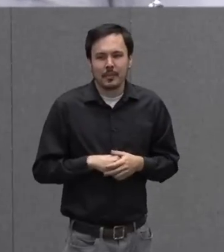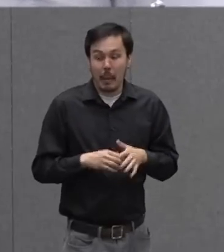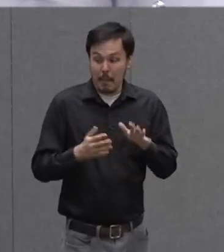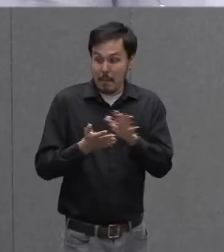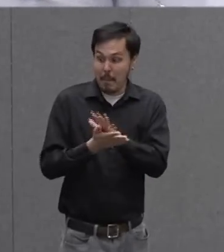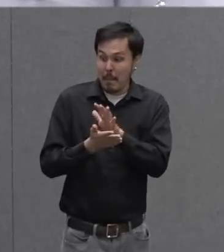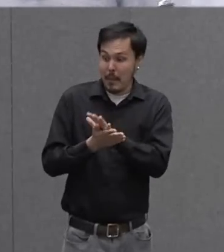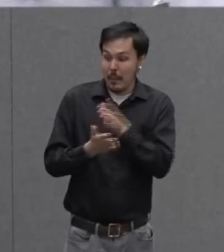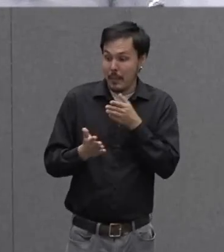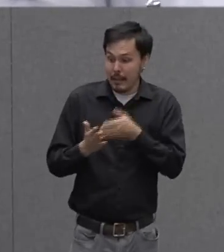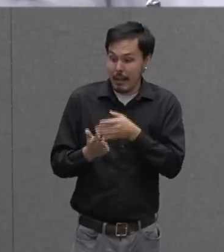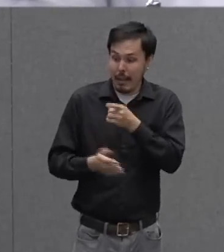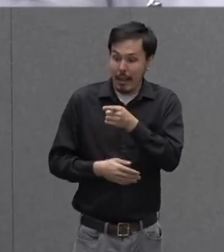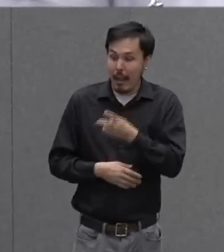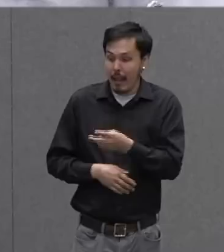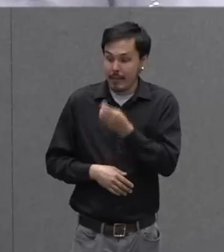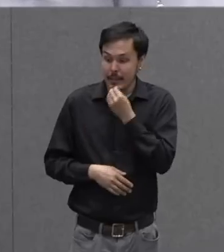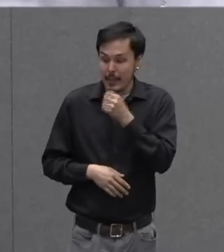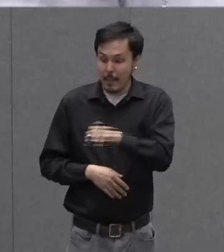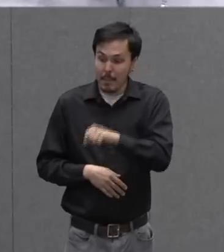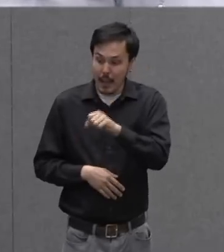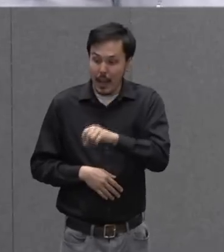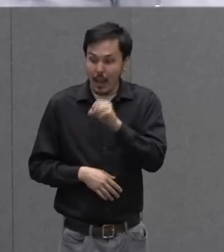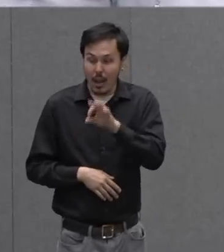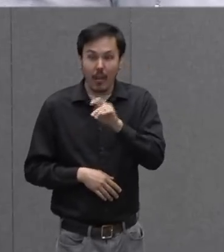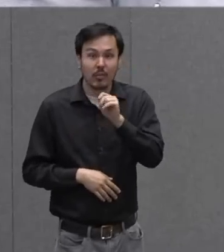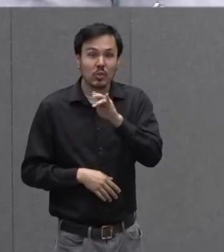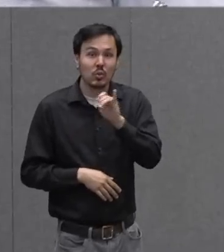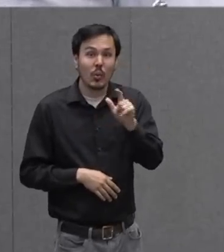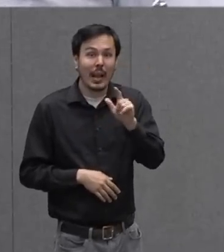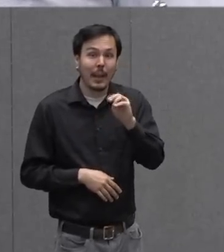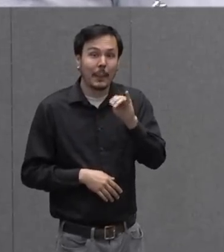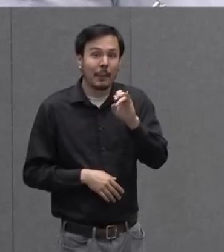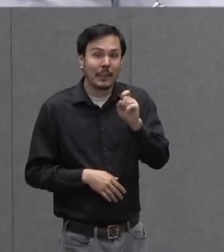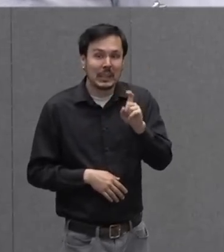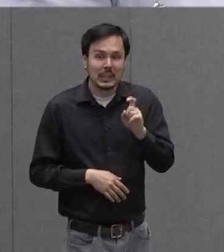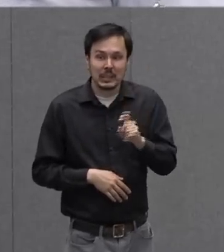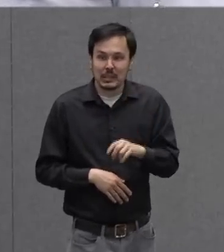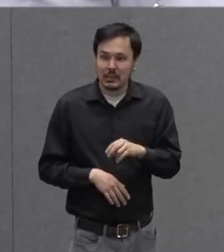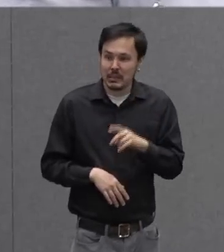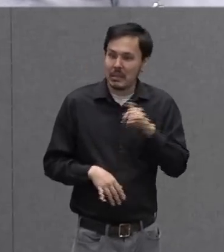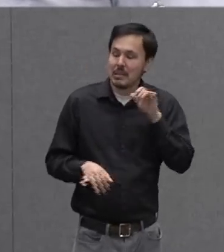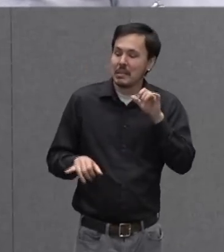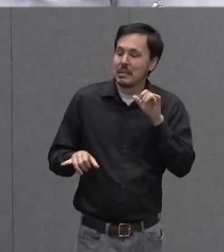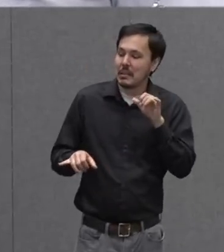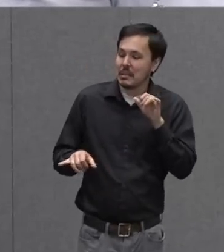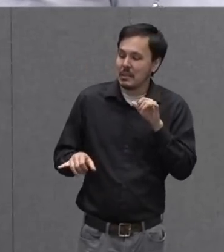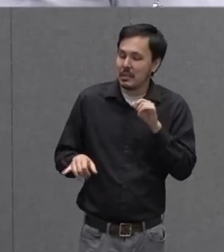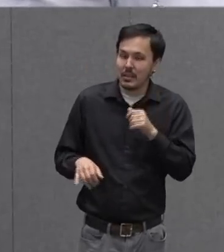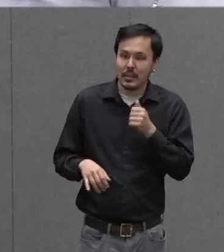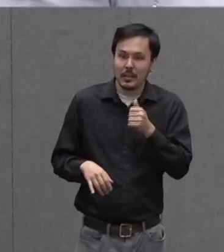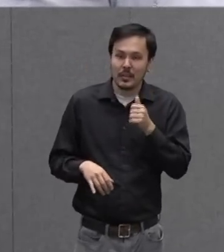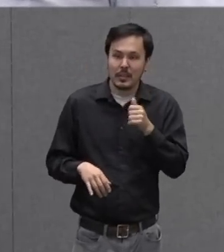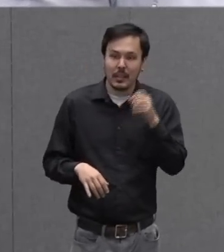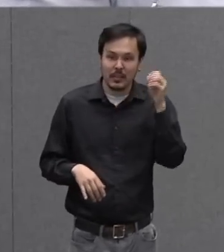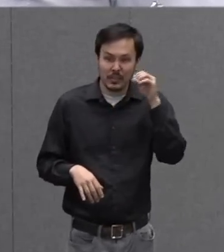Paper versus half-eaten bag of trail mix. Ah, he's out in the sun.